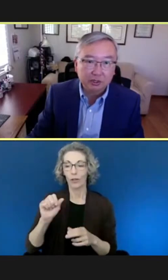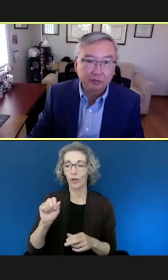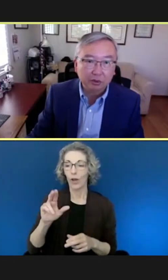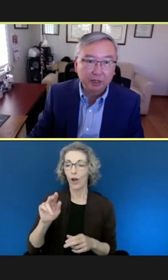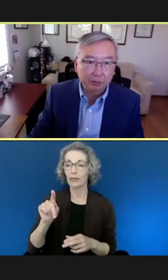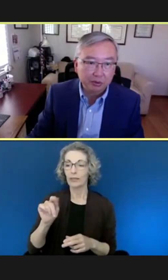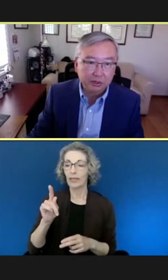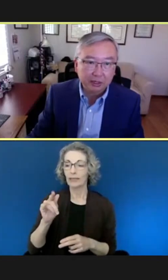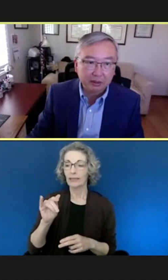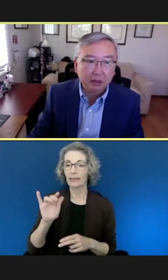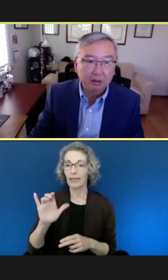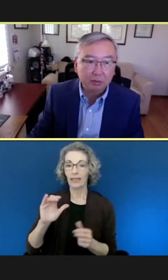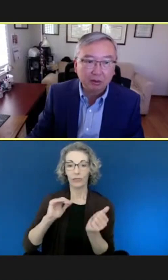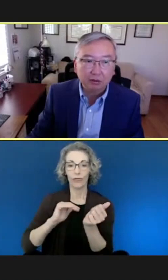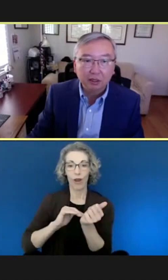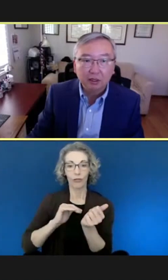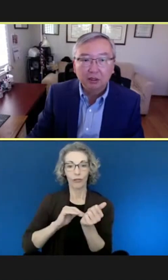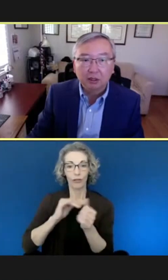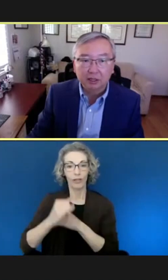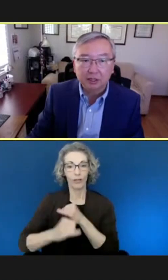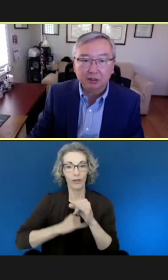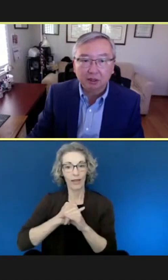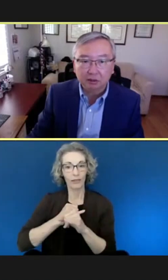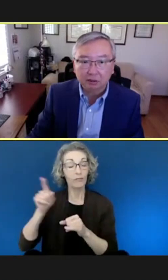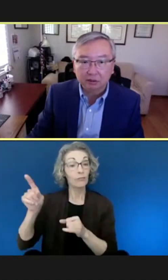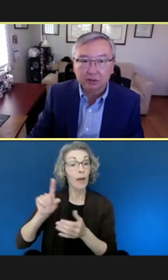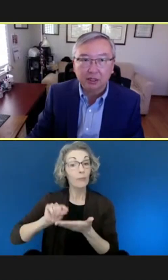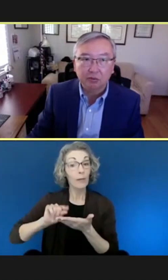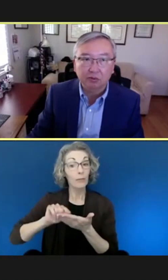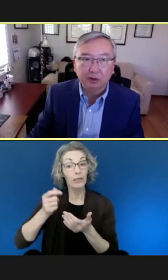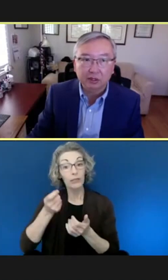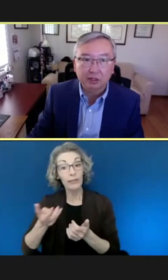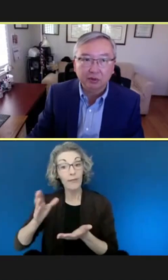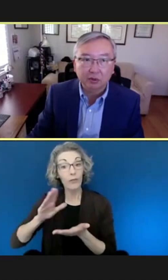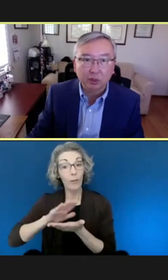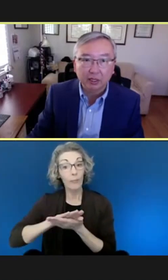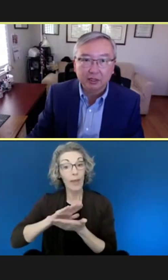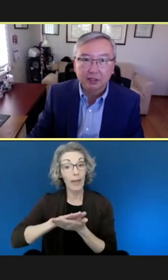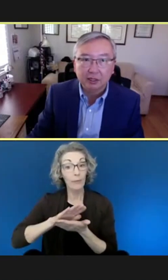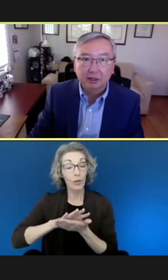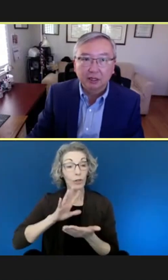several papers that talk about autistic doctors in various different ways.